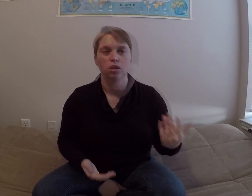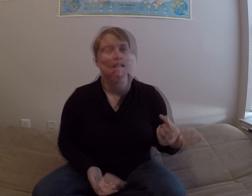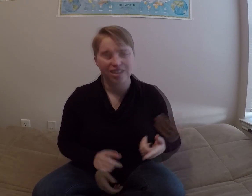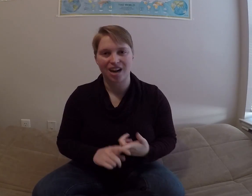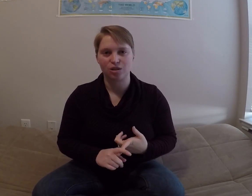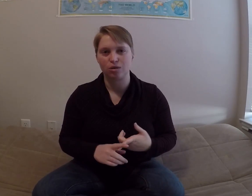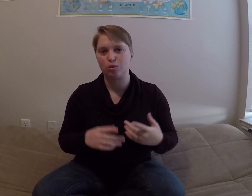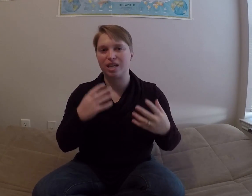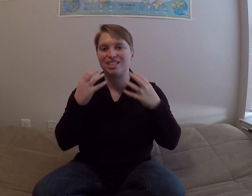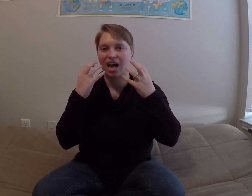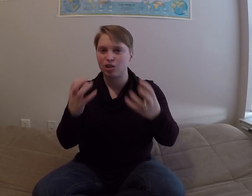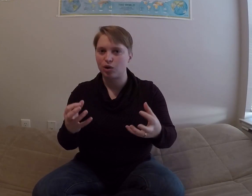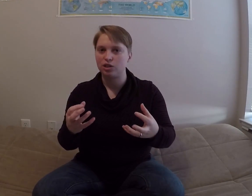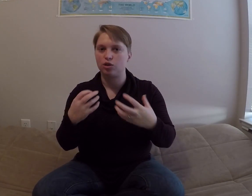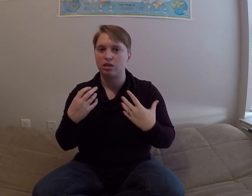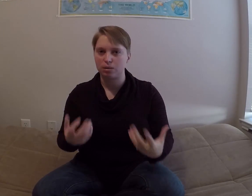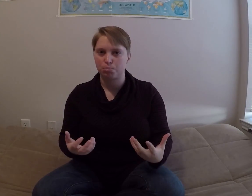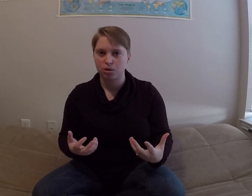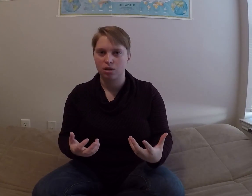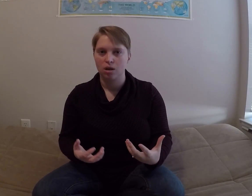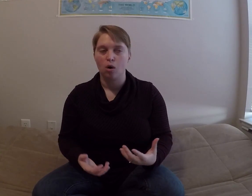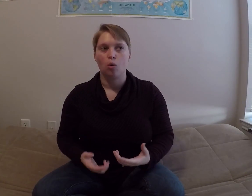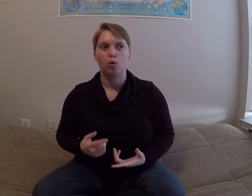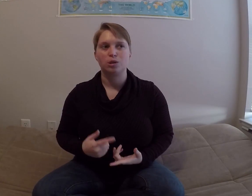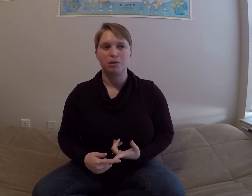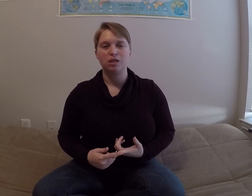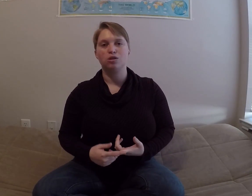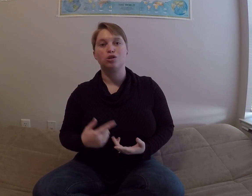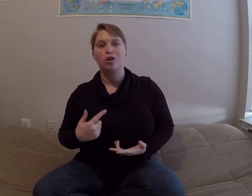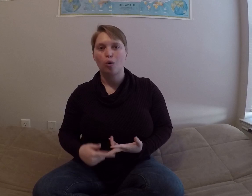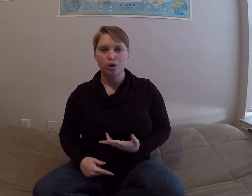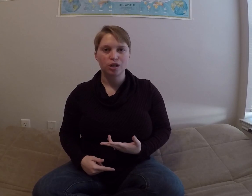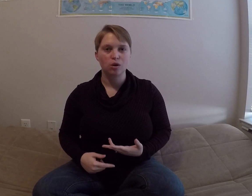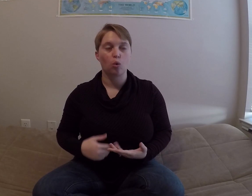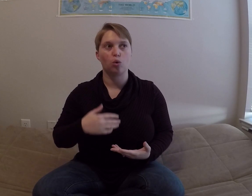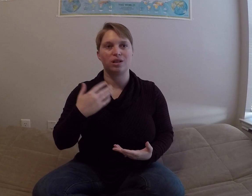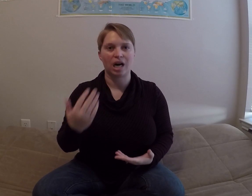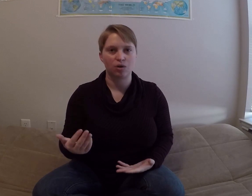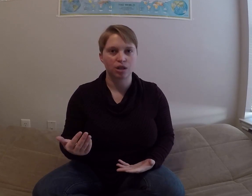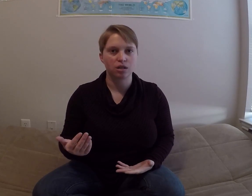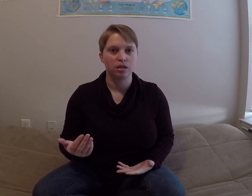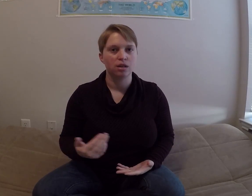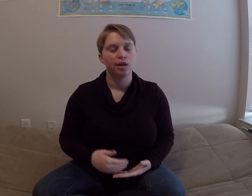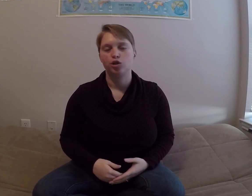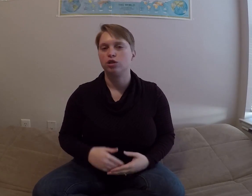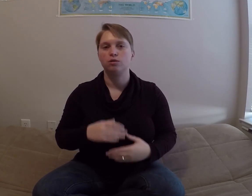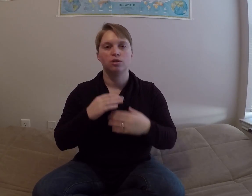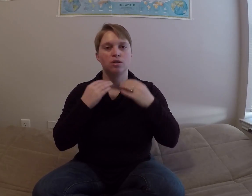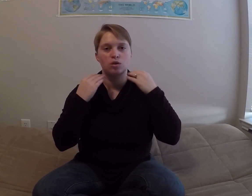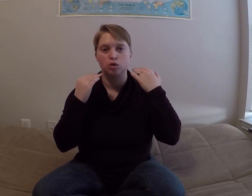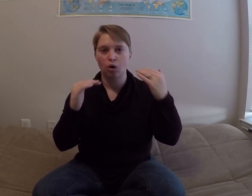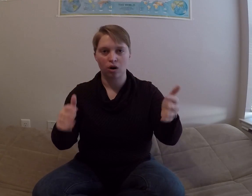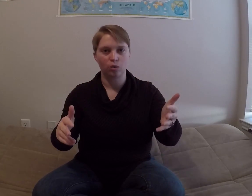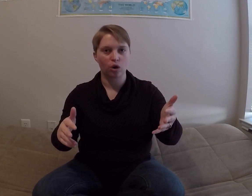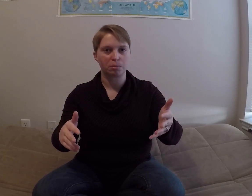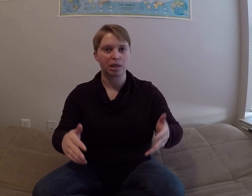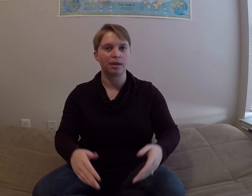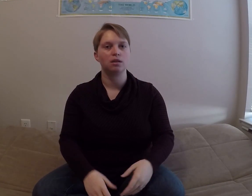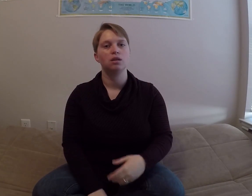Try not to exaggerate your lips or speak slower or louder, just talk normally.